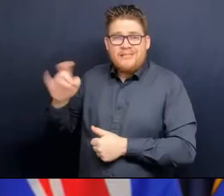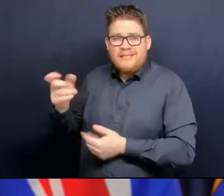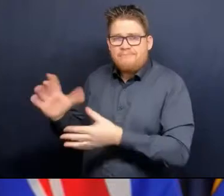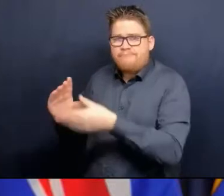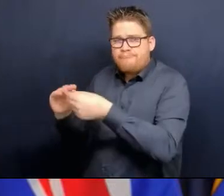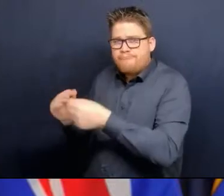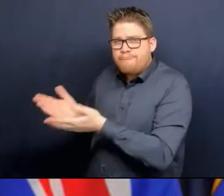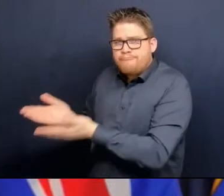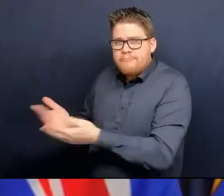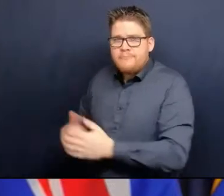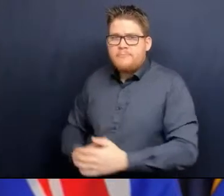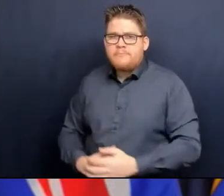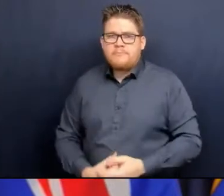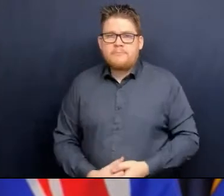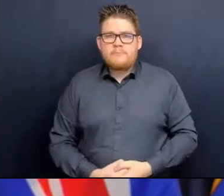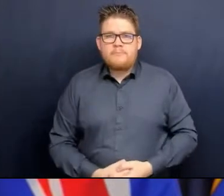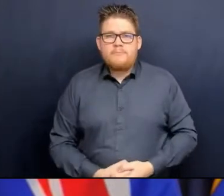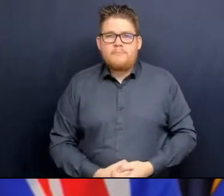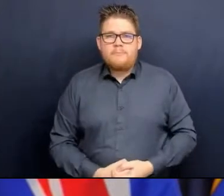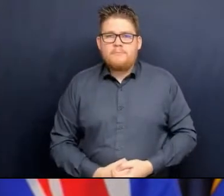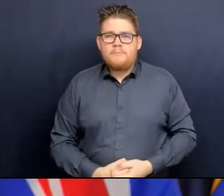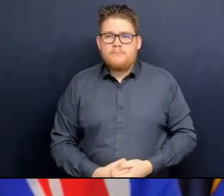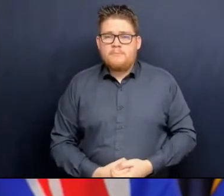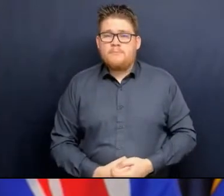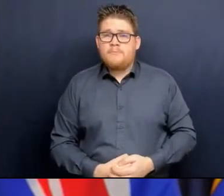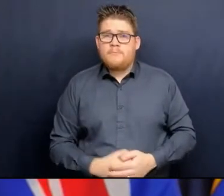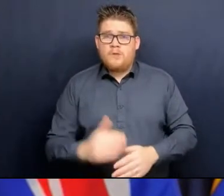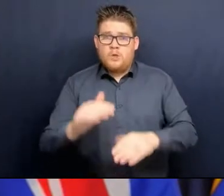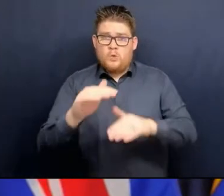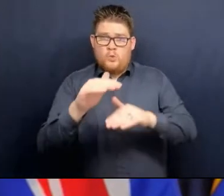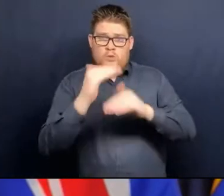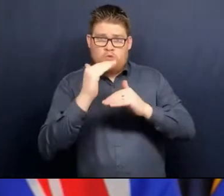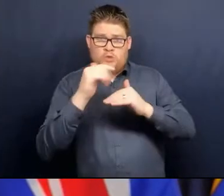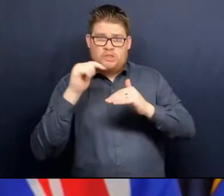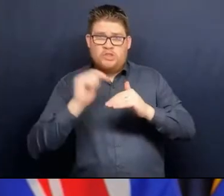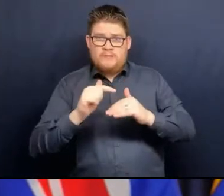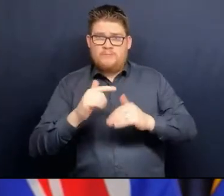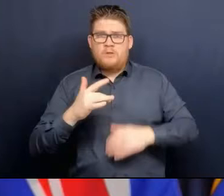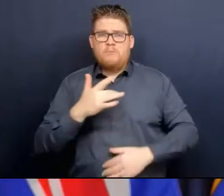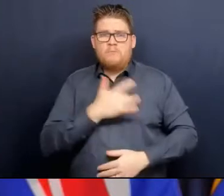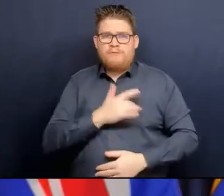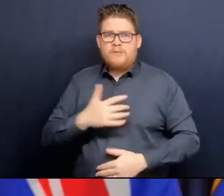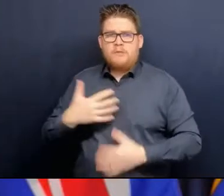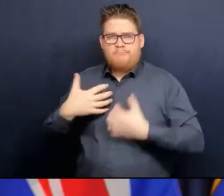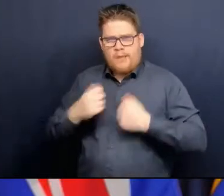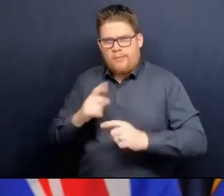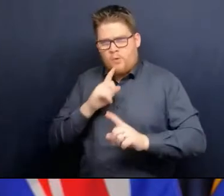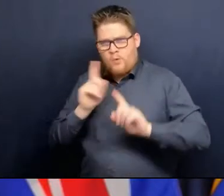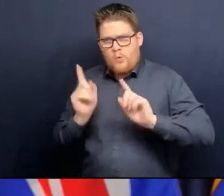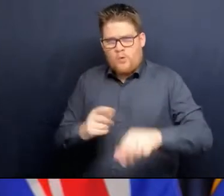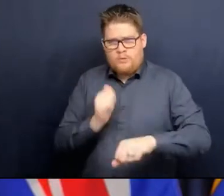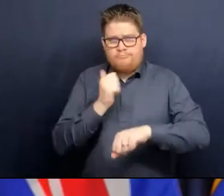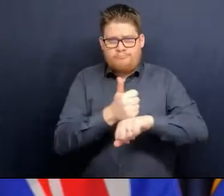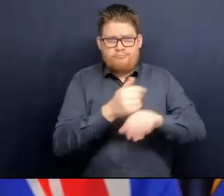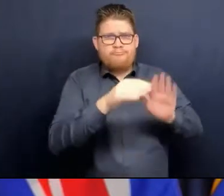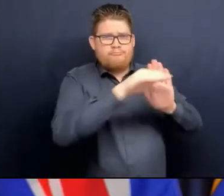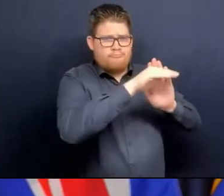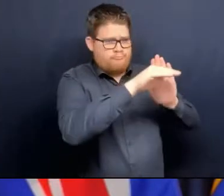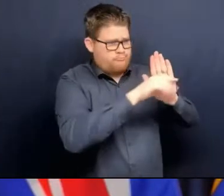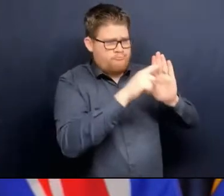They continue to be. Doesn't mean they're in forces in every circumstances, Obviously that be